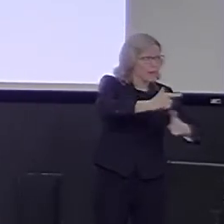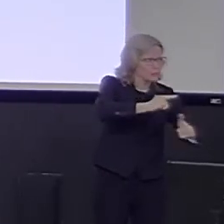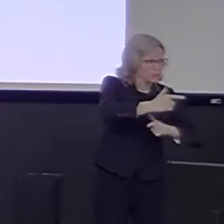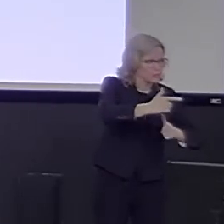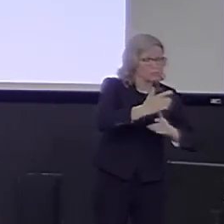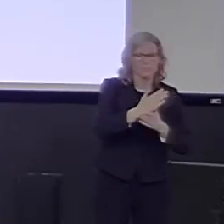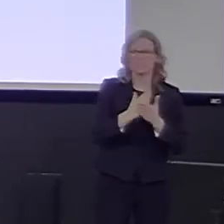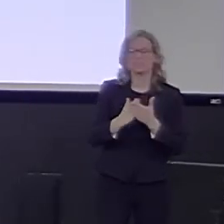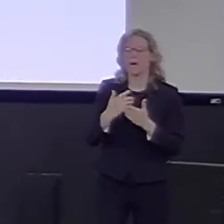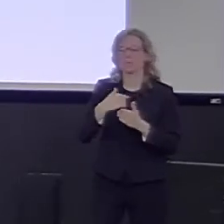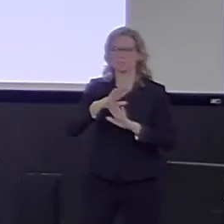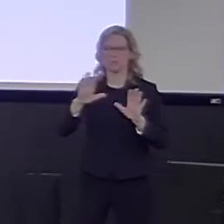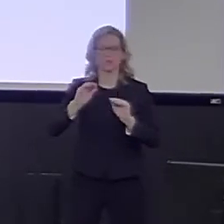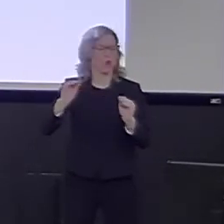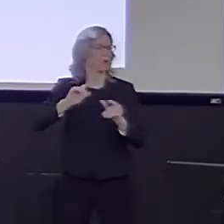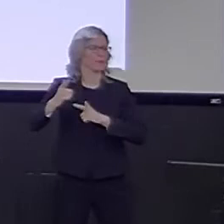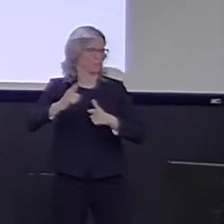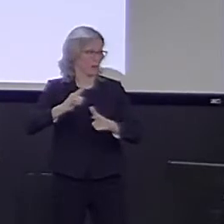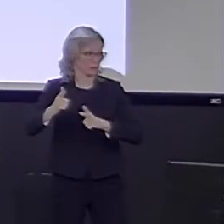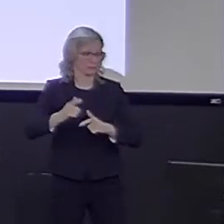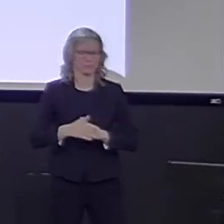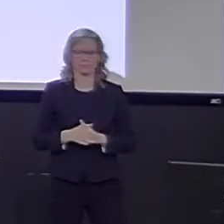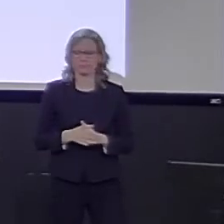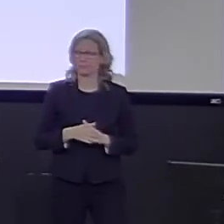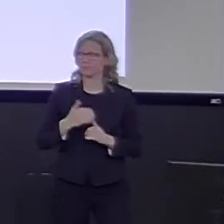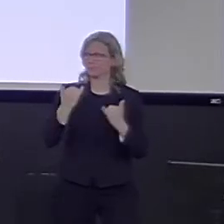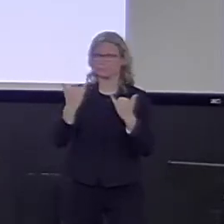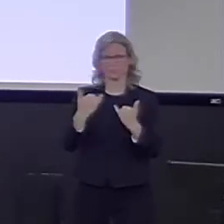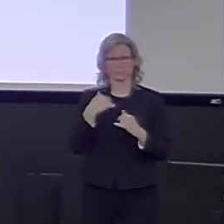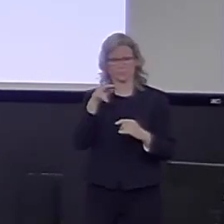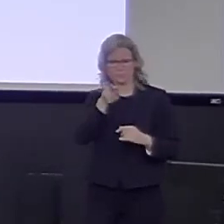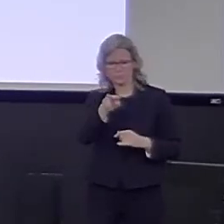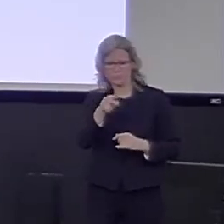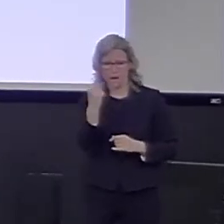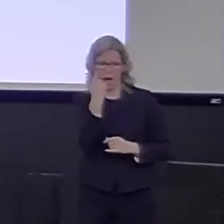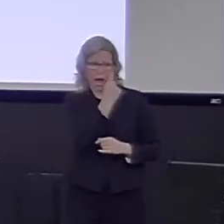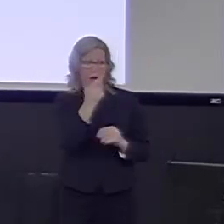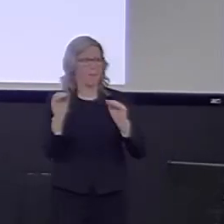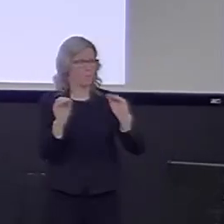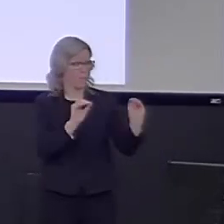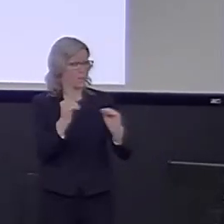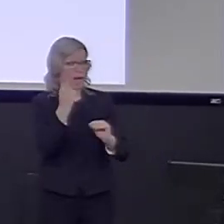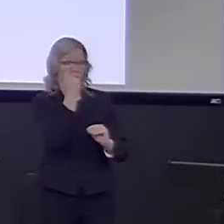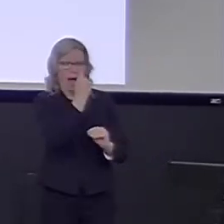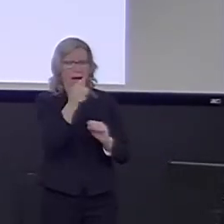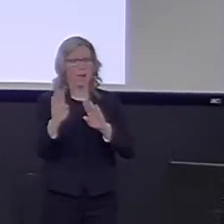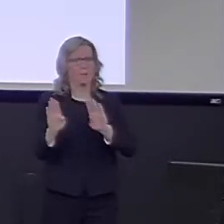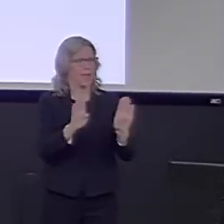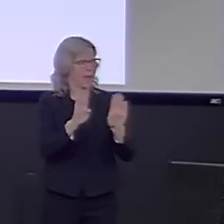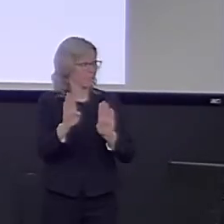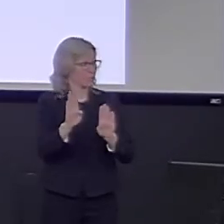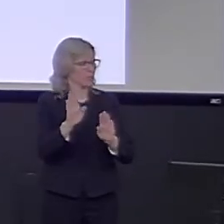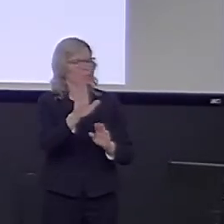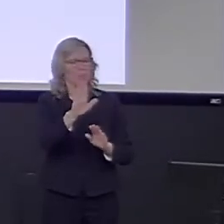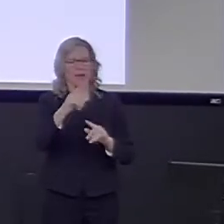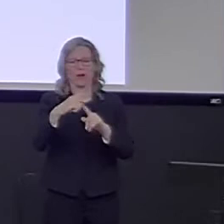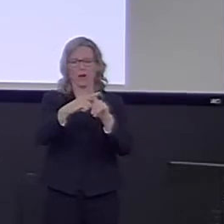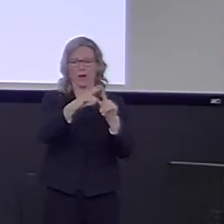could be due to eye movements or to eye behavior, that is, their gaze, and so our subjects wore